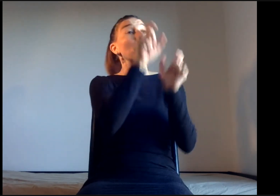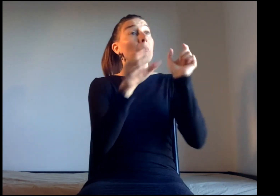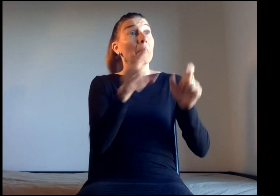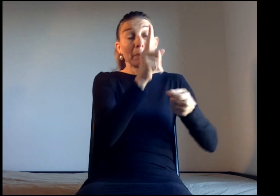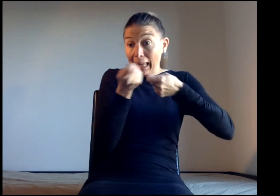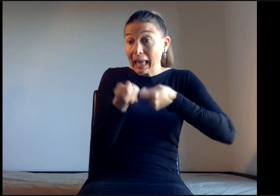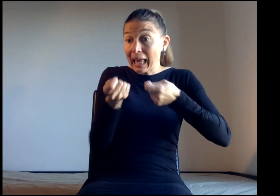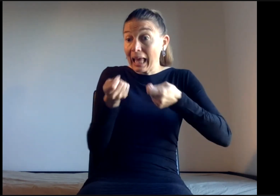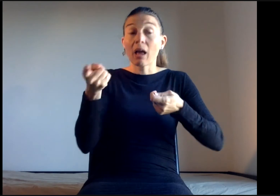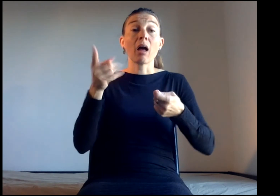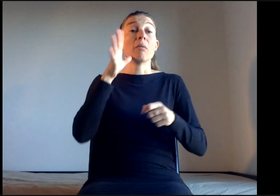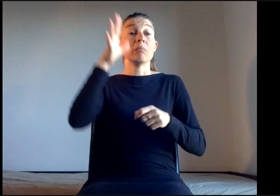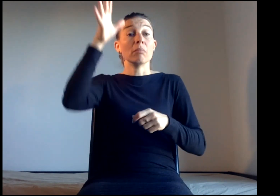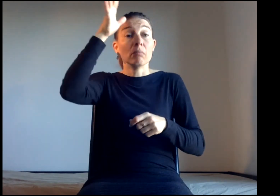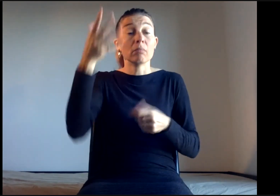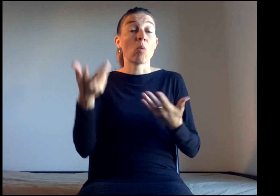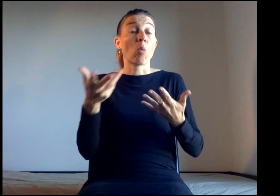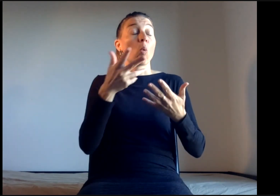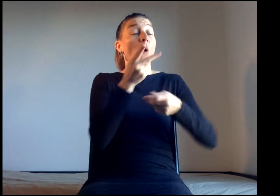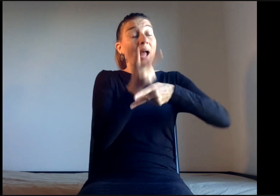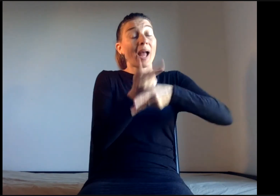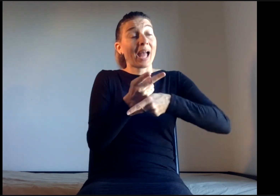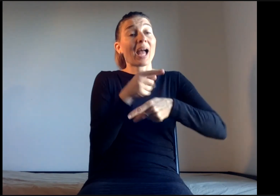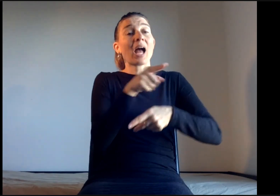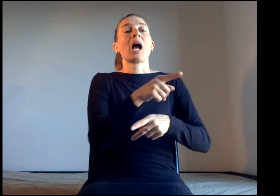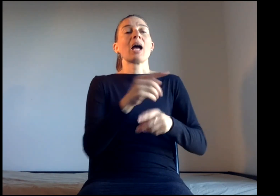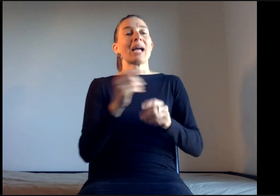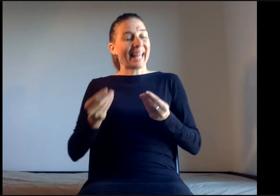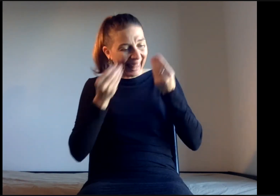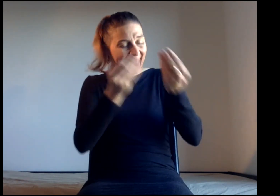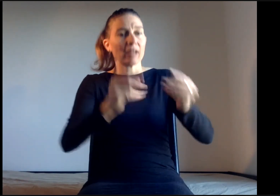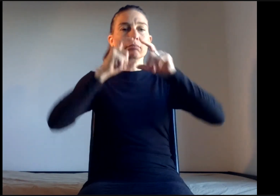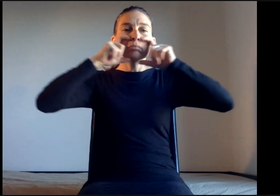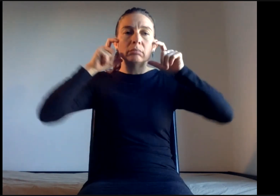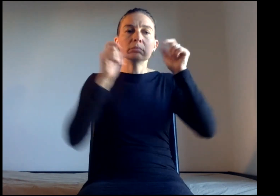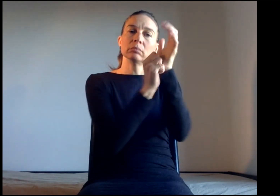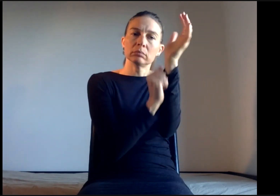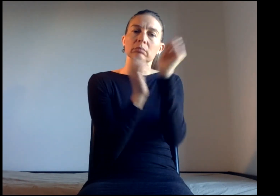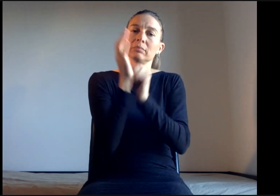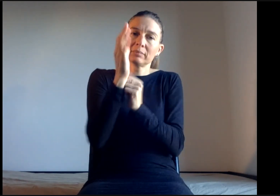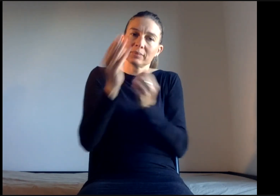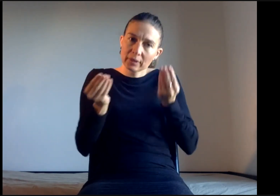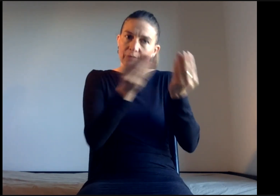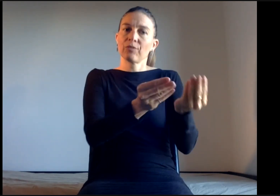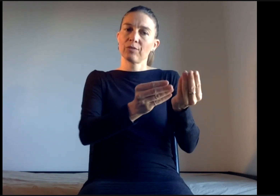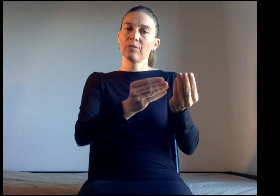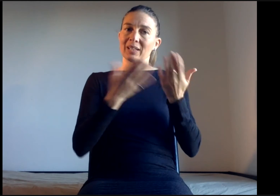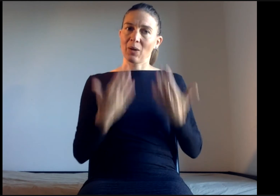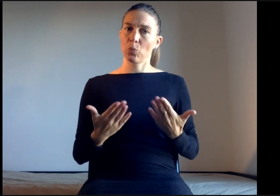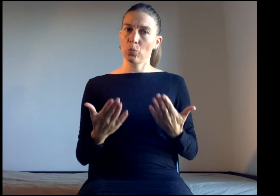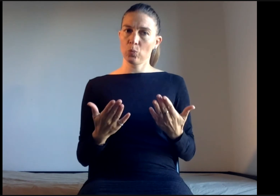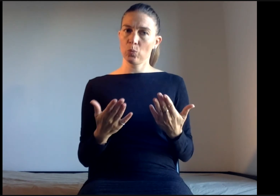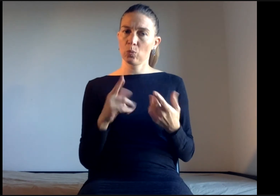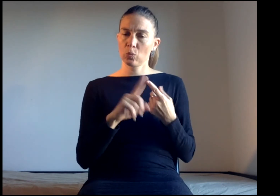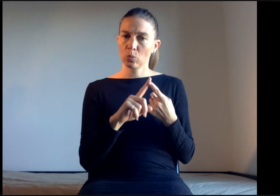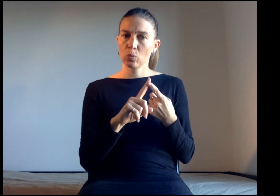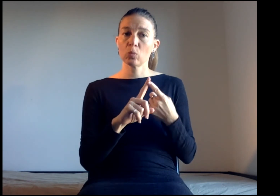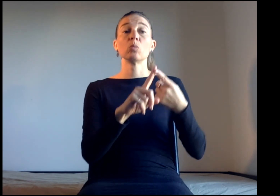But it also involves establishing for allowing for works in the public,